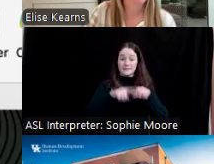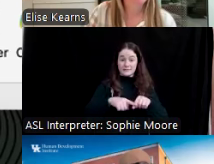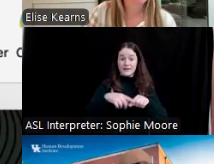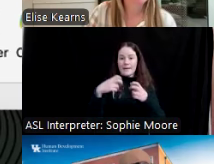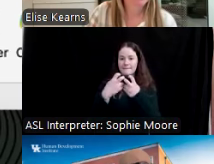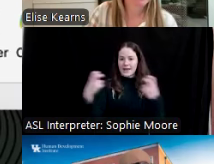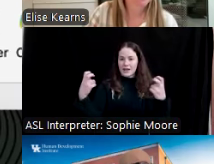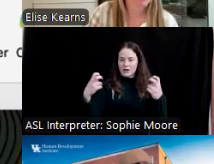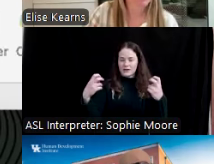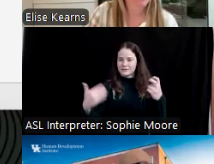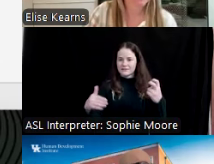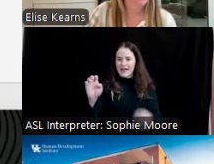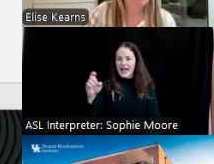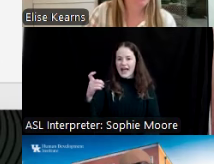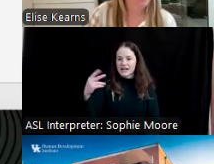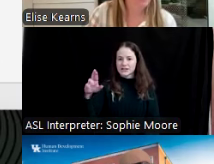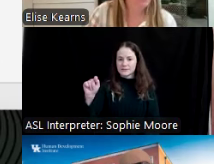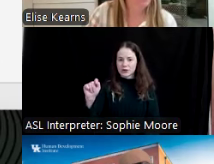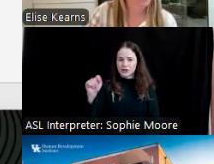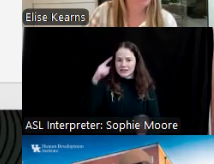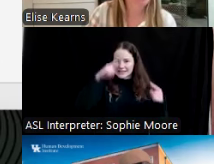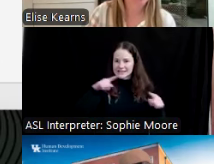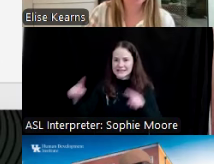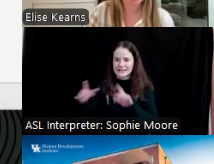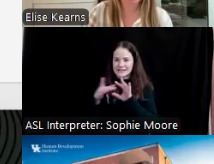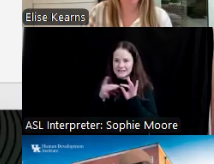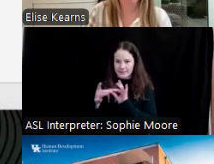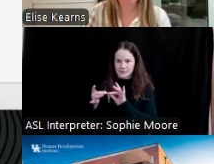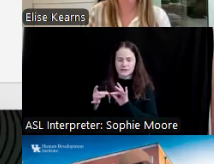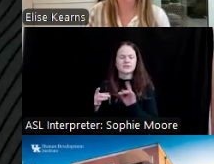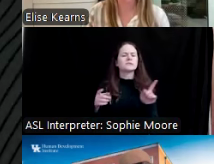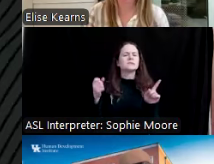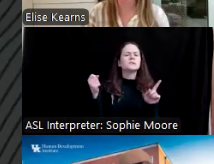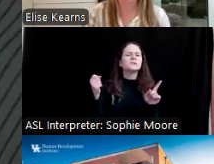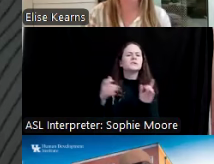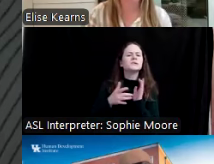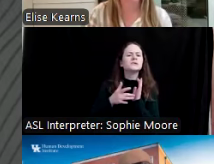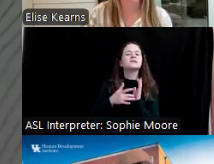Let me put this in slideshow. All right.